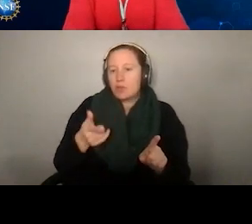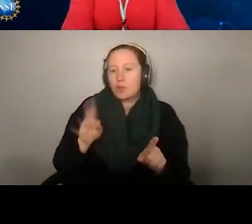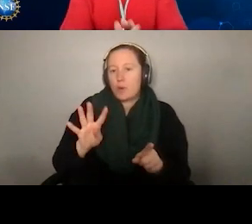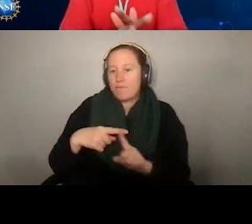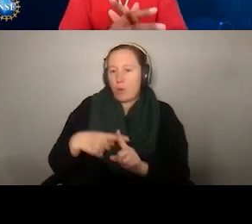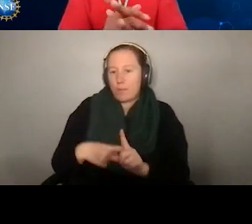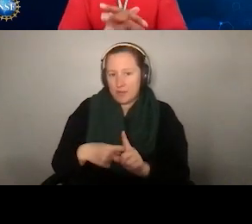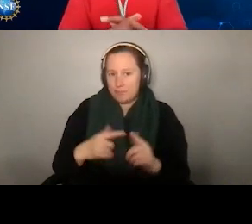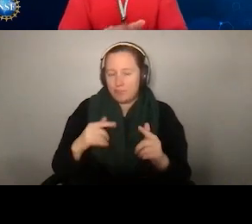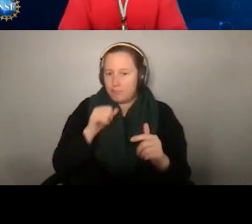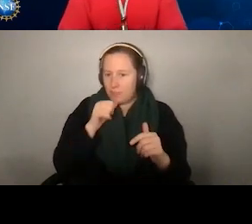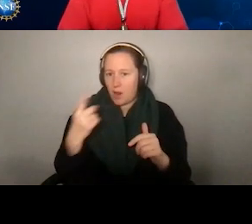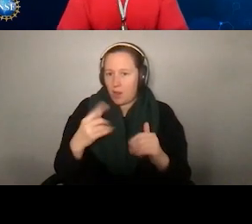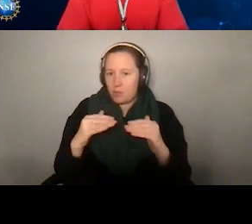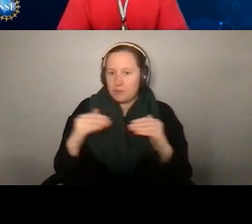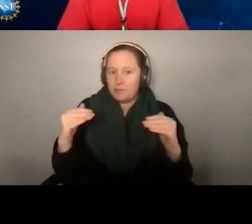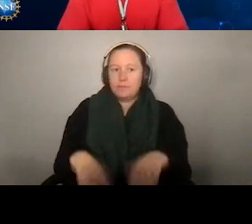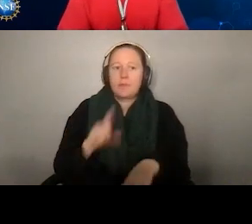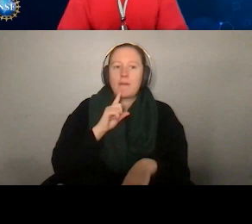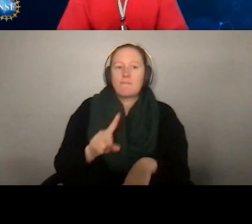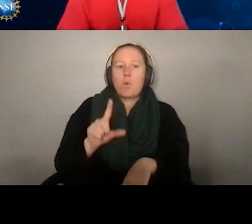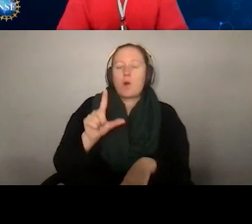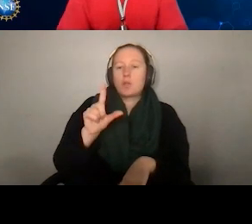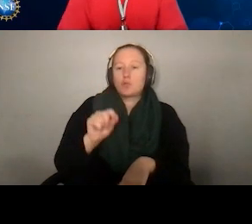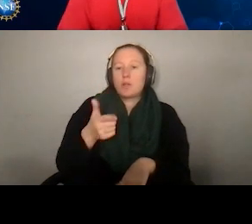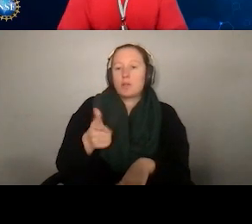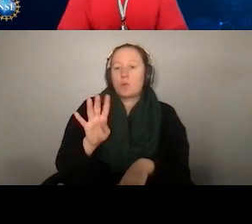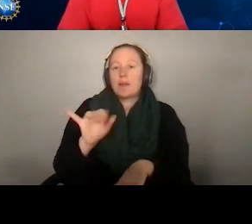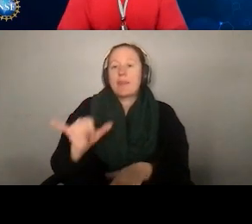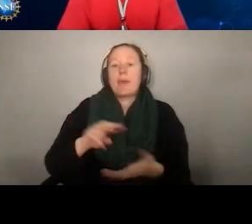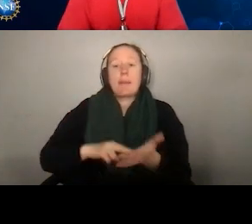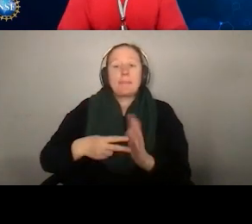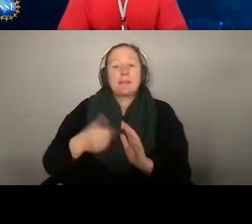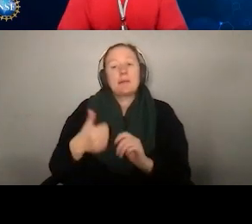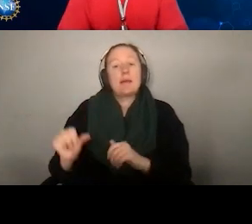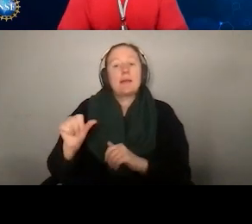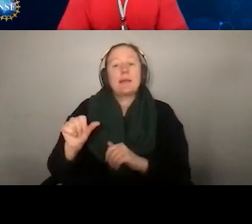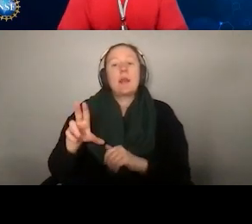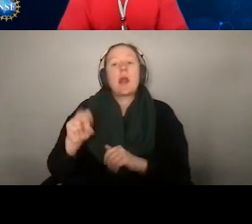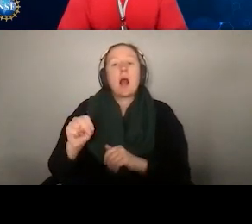For Fiscal Year 2024, this means that any unspent appropriations from